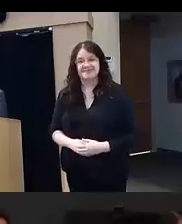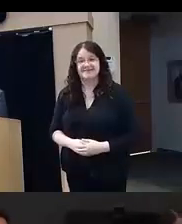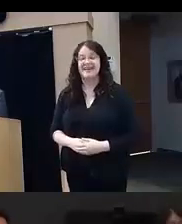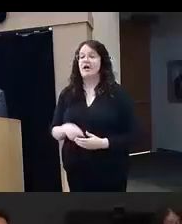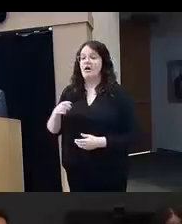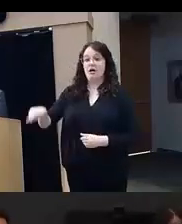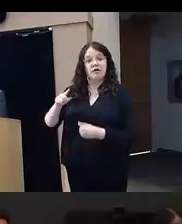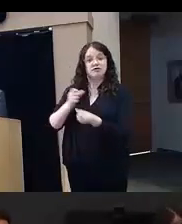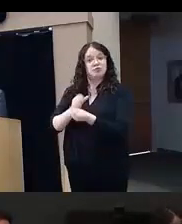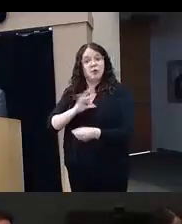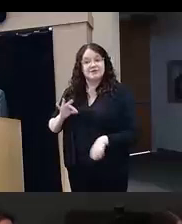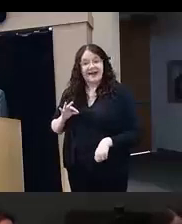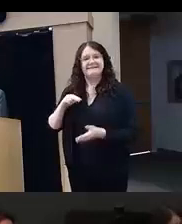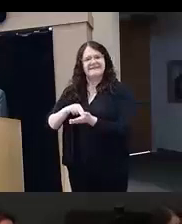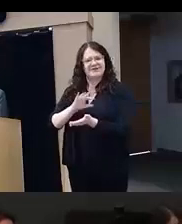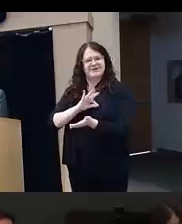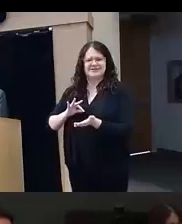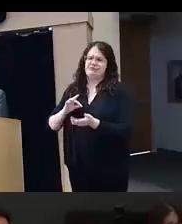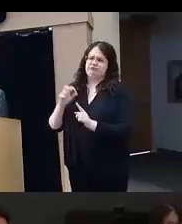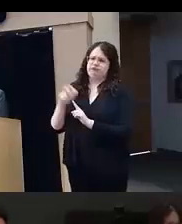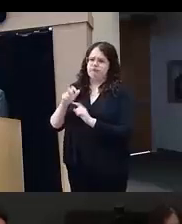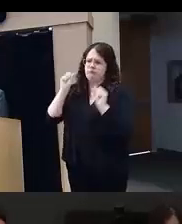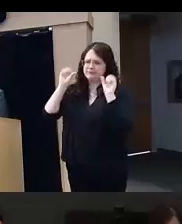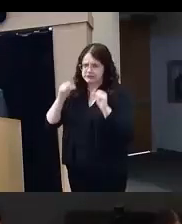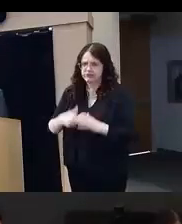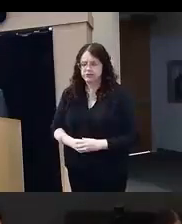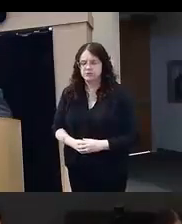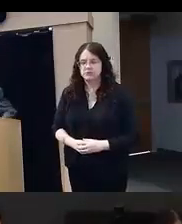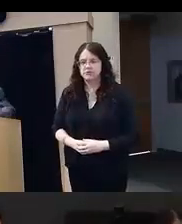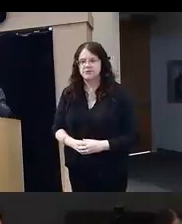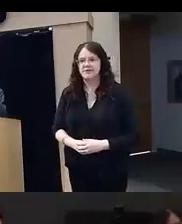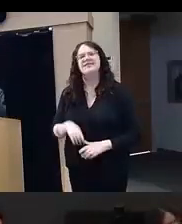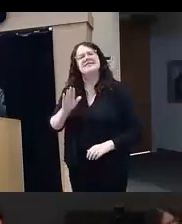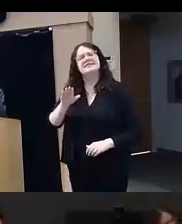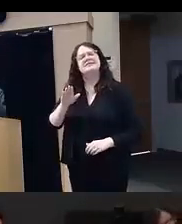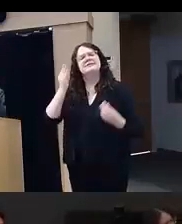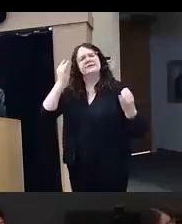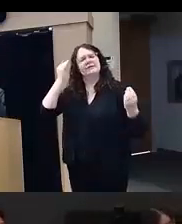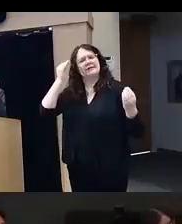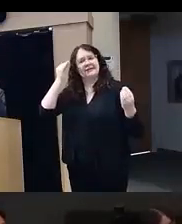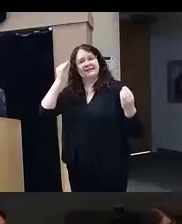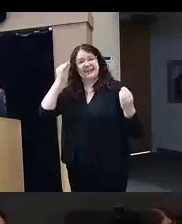nursing staff was also amazing in terms of think about how you wanna in the middle of the night